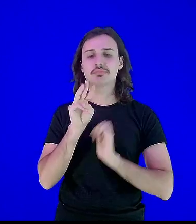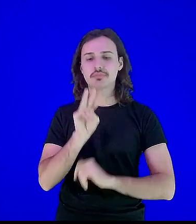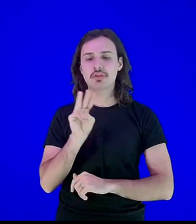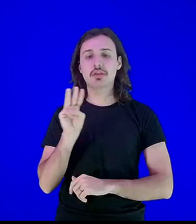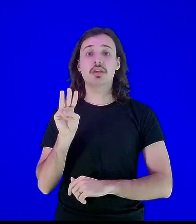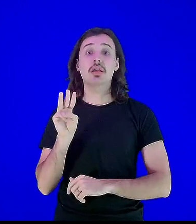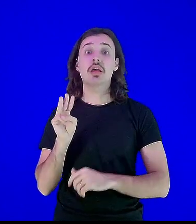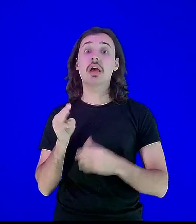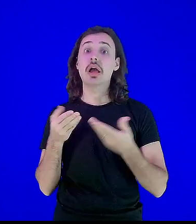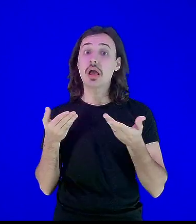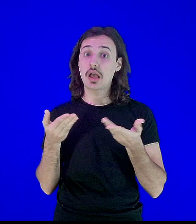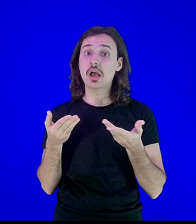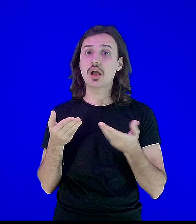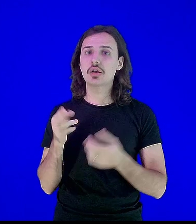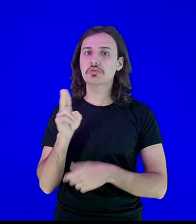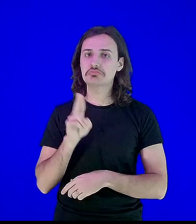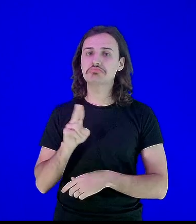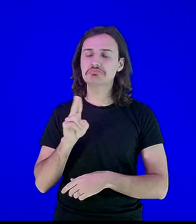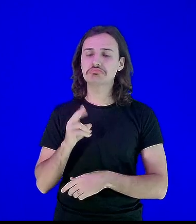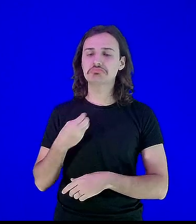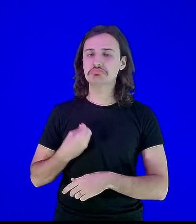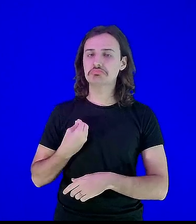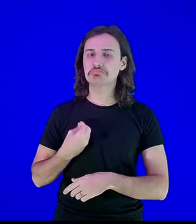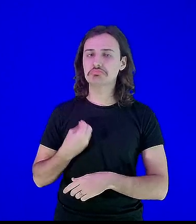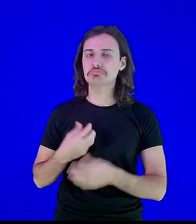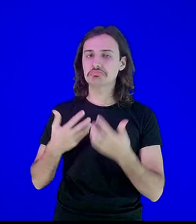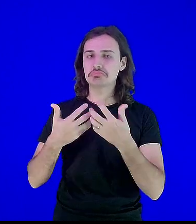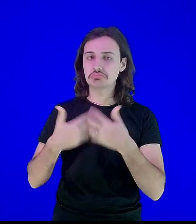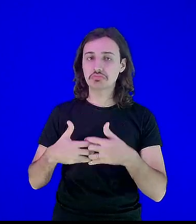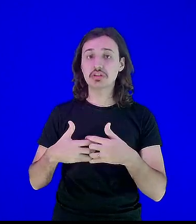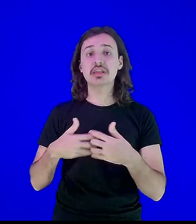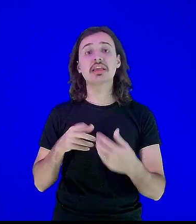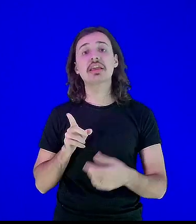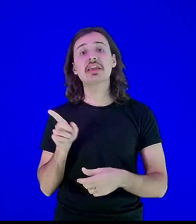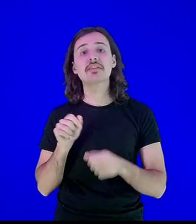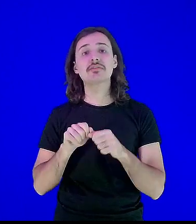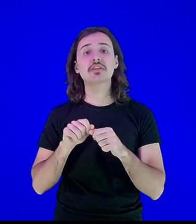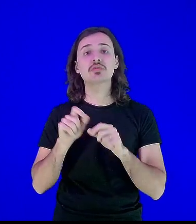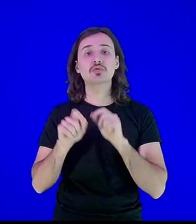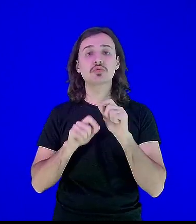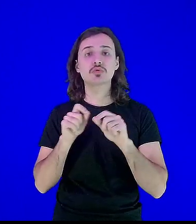what it is doing is: it is pulling the library from a CDN Network